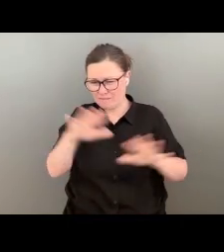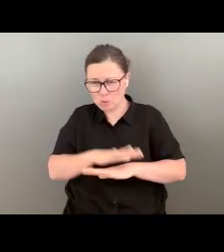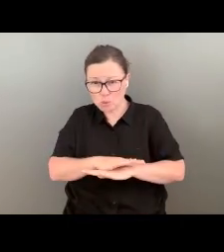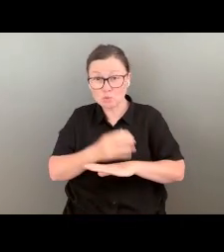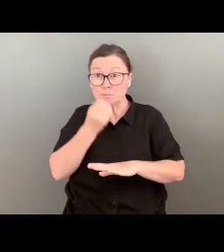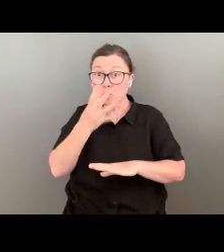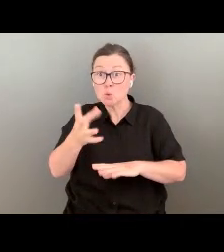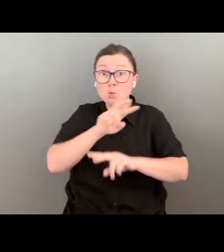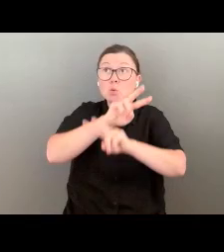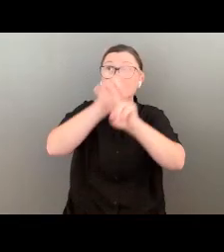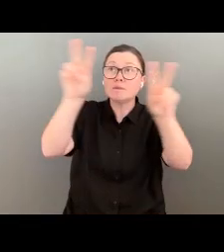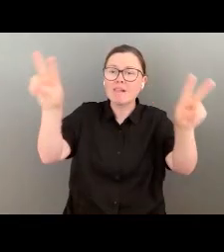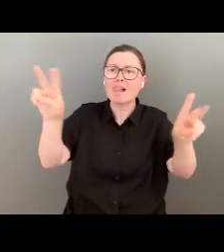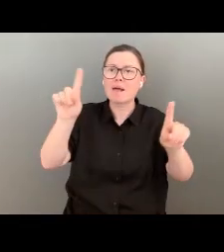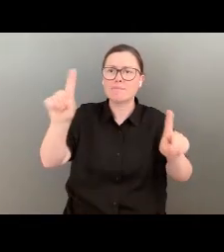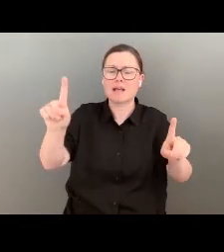So if you go to the next slide for me.